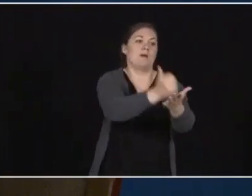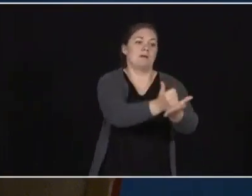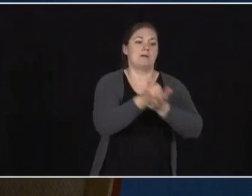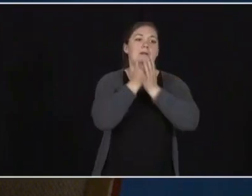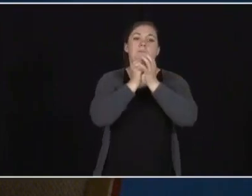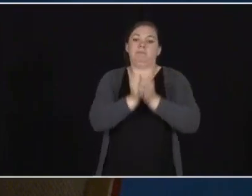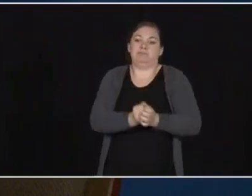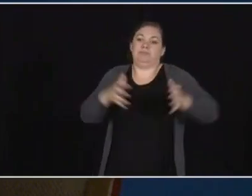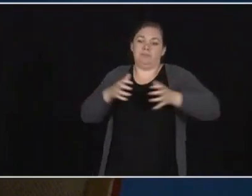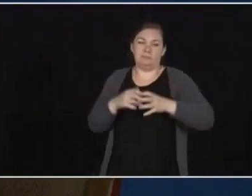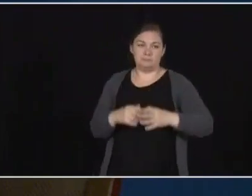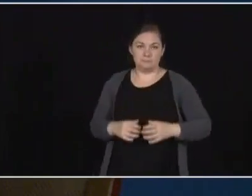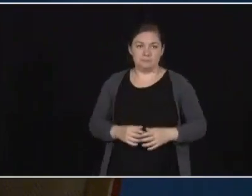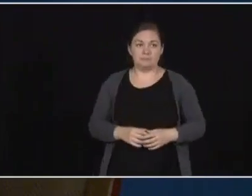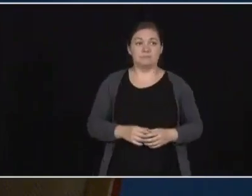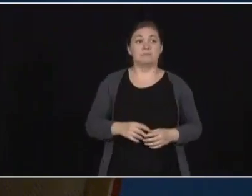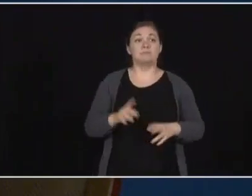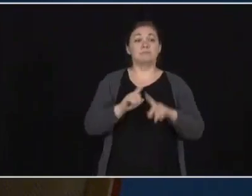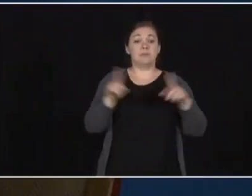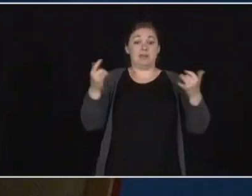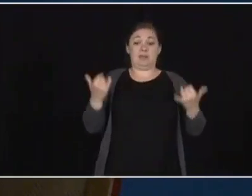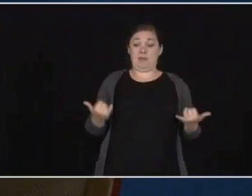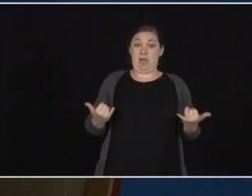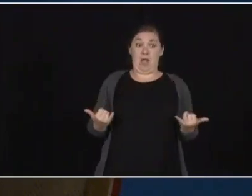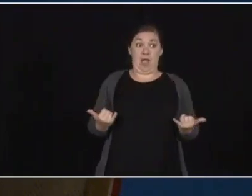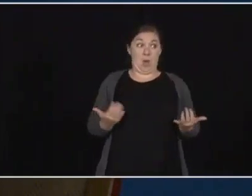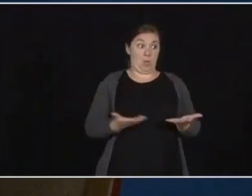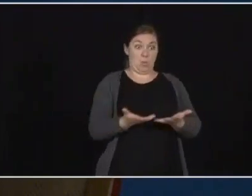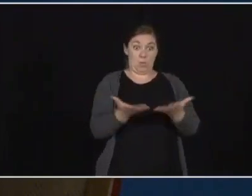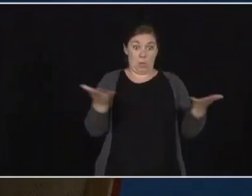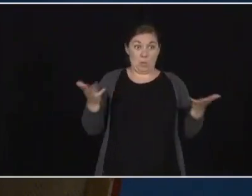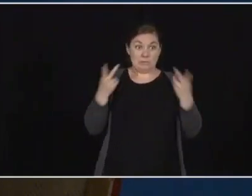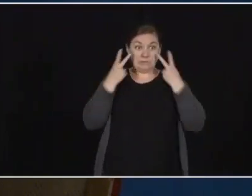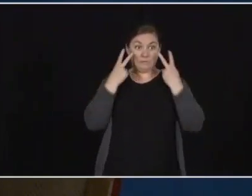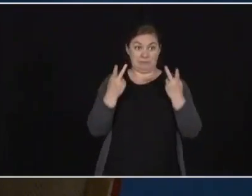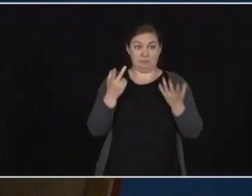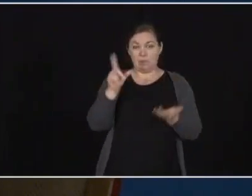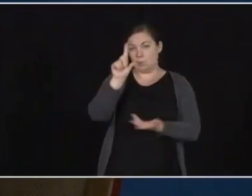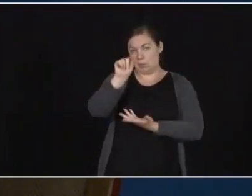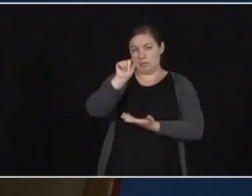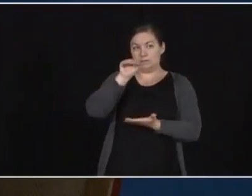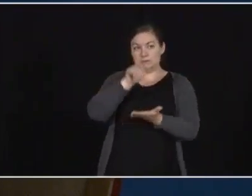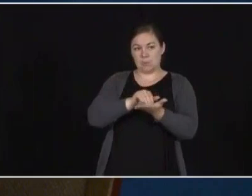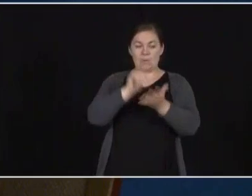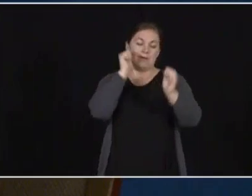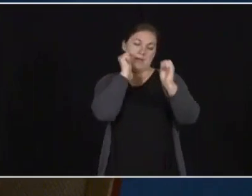as a modalities give us capacity. We think about the numbers His 20,000